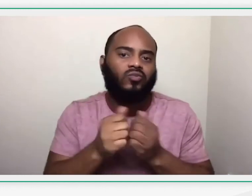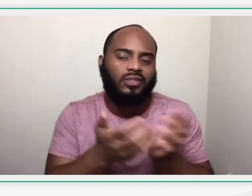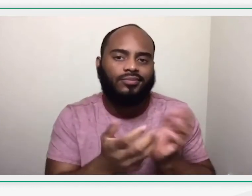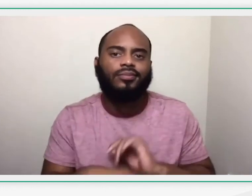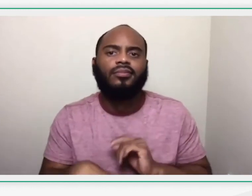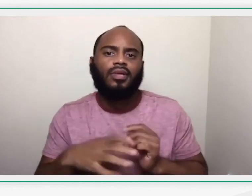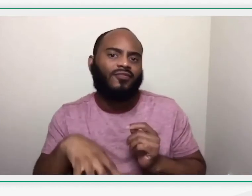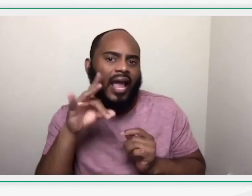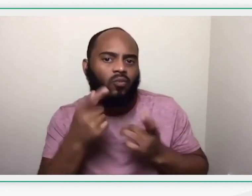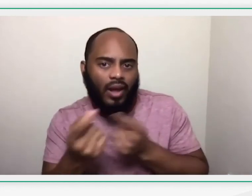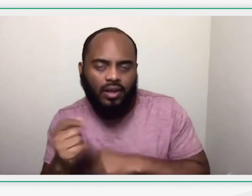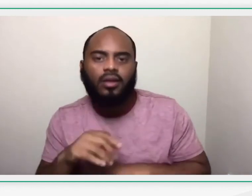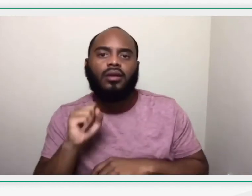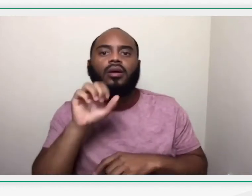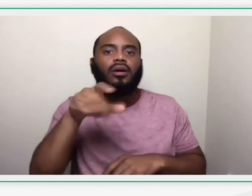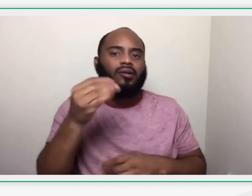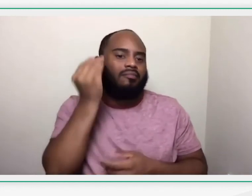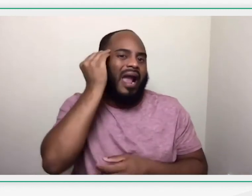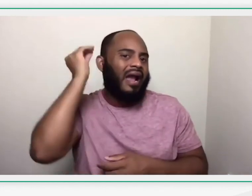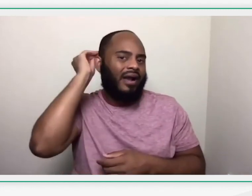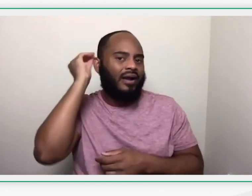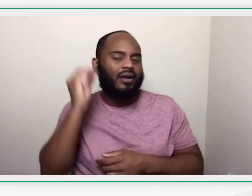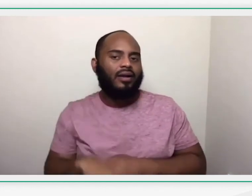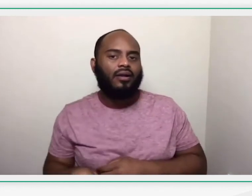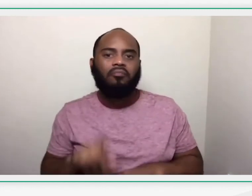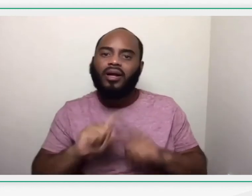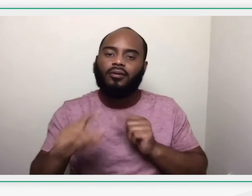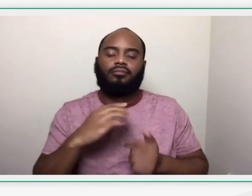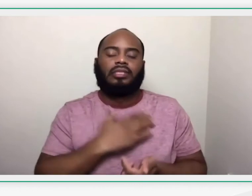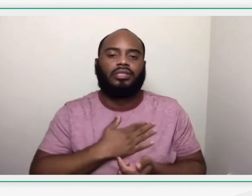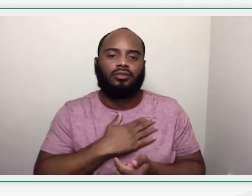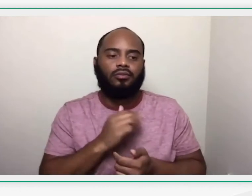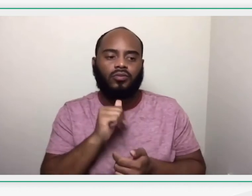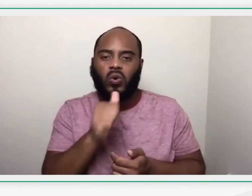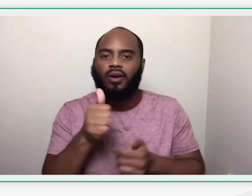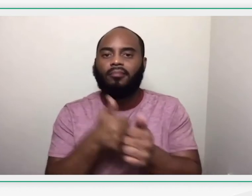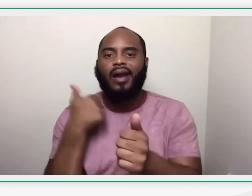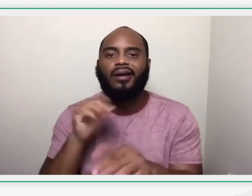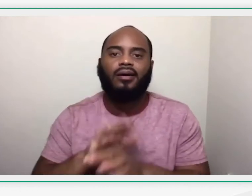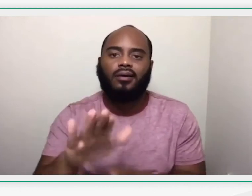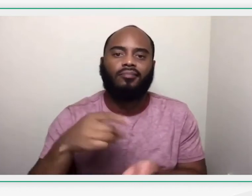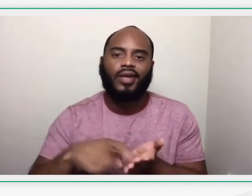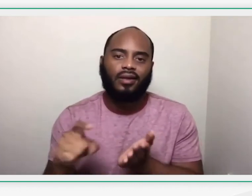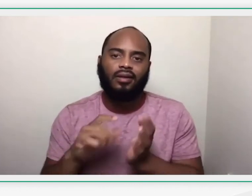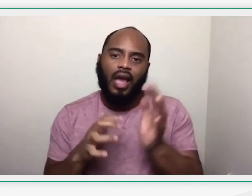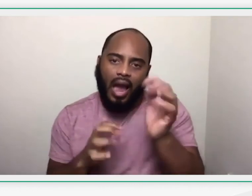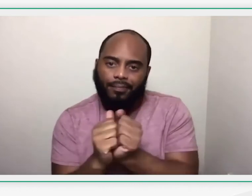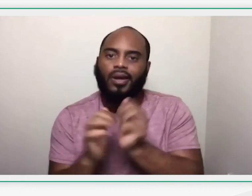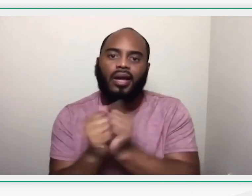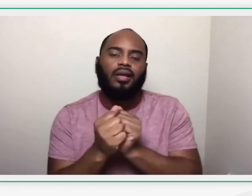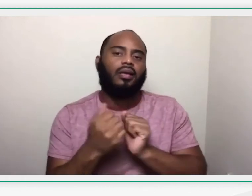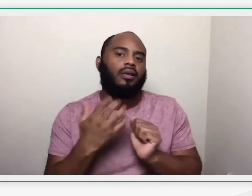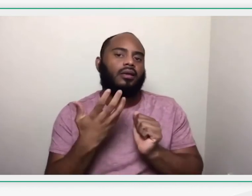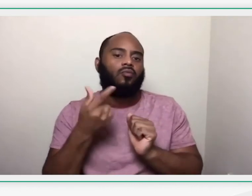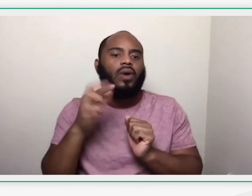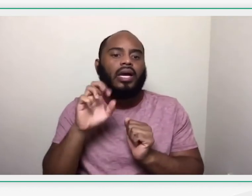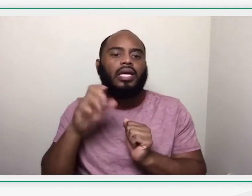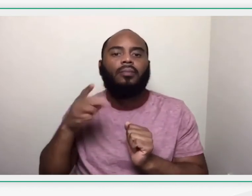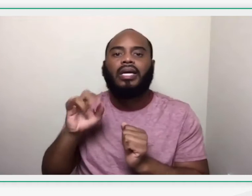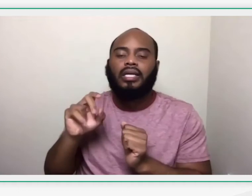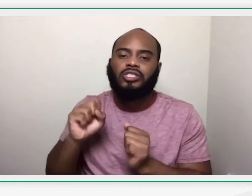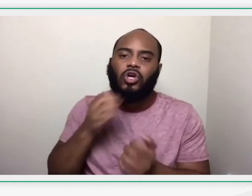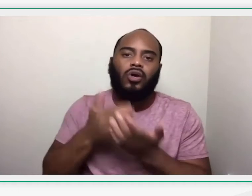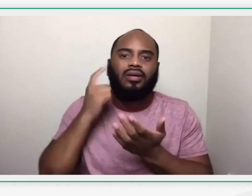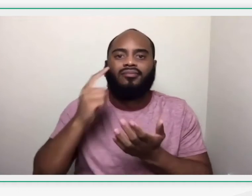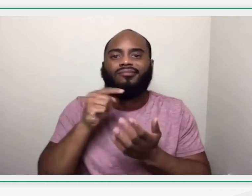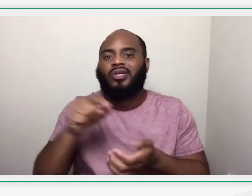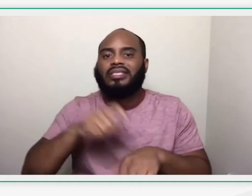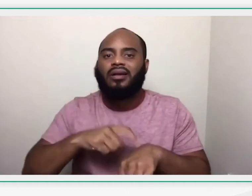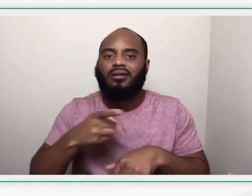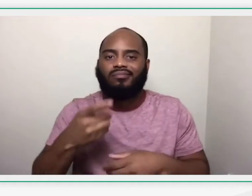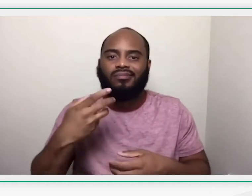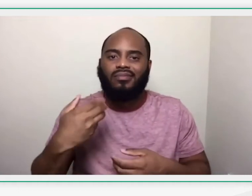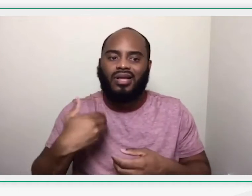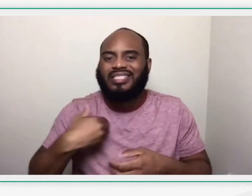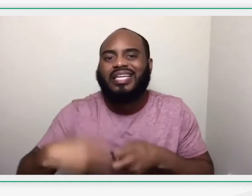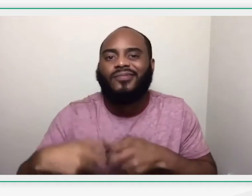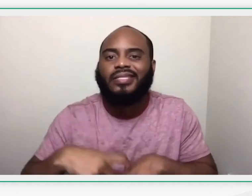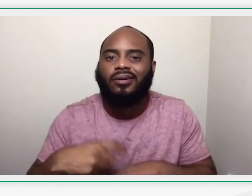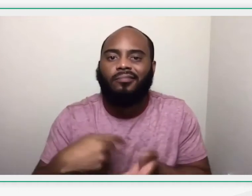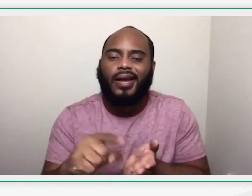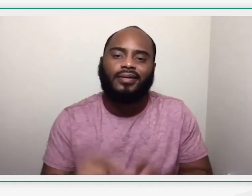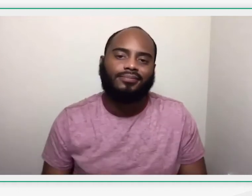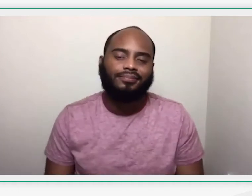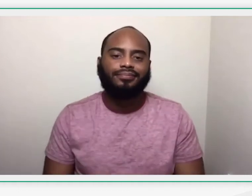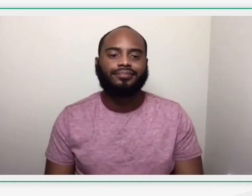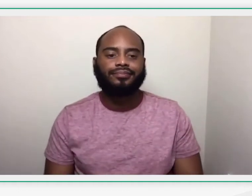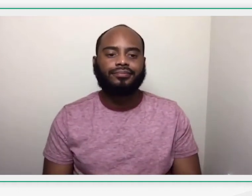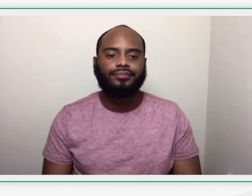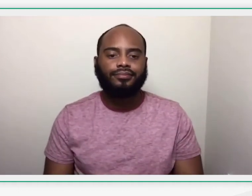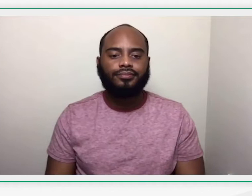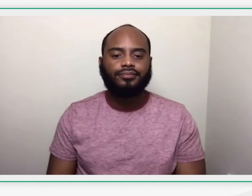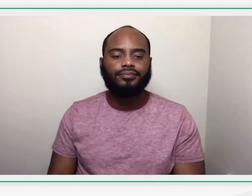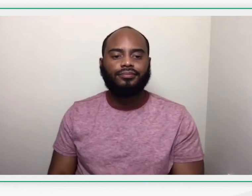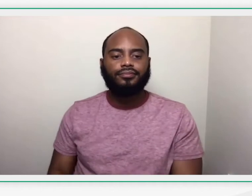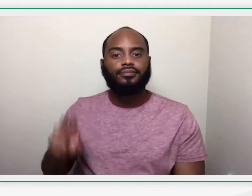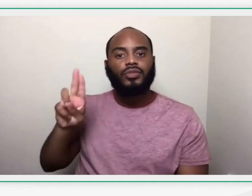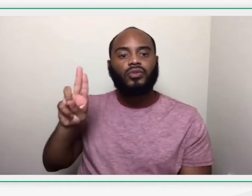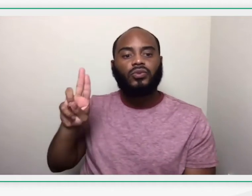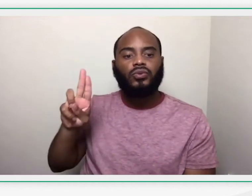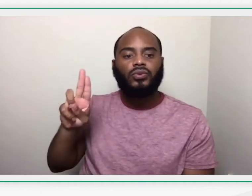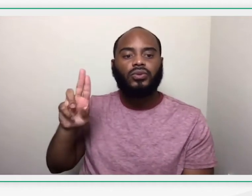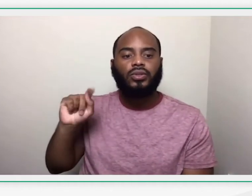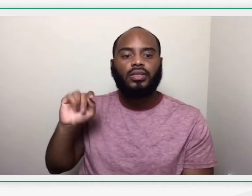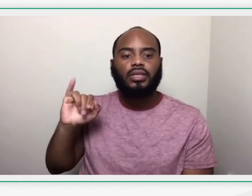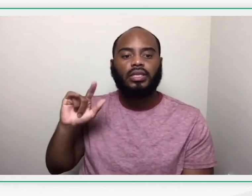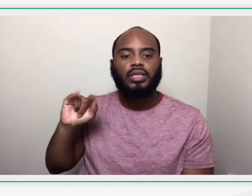And again, grace periods, and the terms of those, are dependent on your creditors. Keep those in mind, but don't get behind on your payments. Please stay within your due dates. Grace periods are really there for when folks experience tough times and really need that grace.